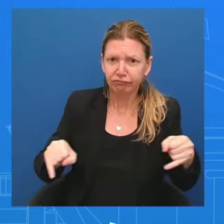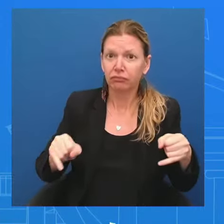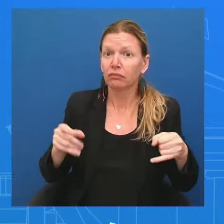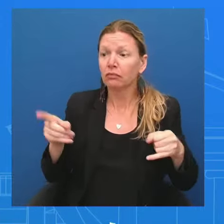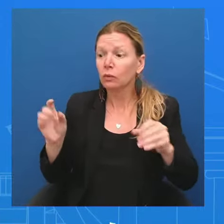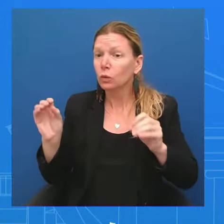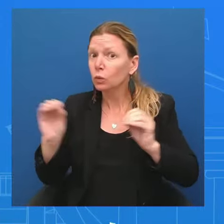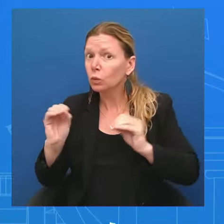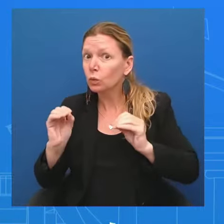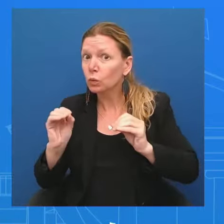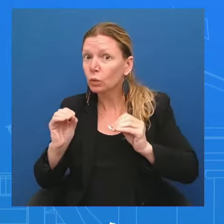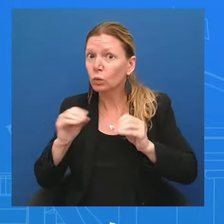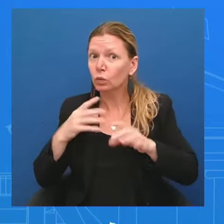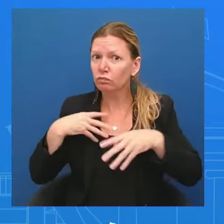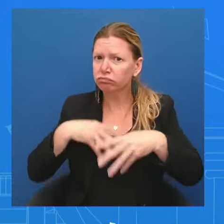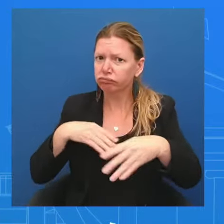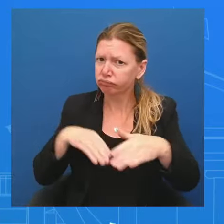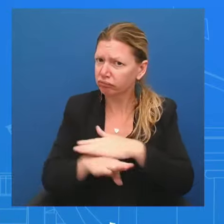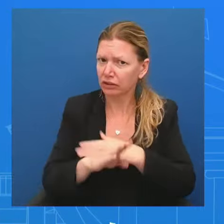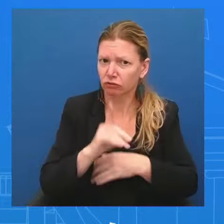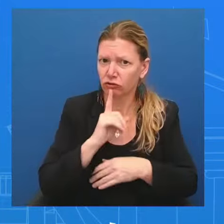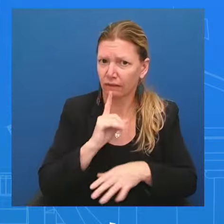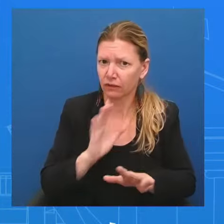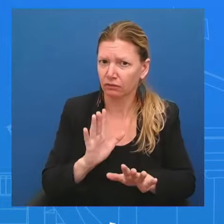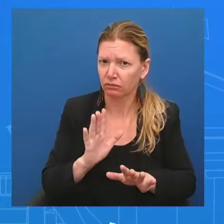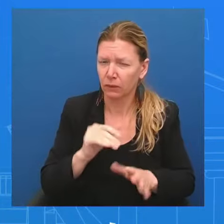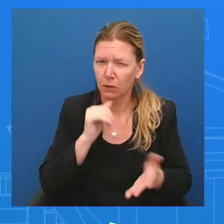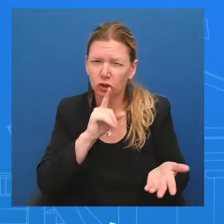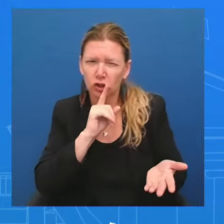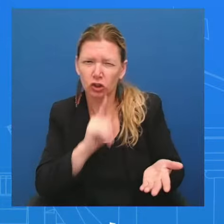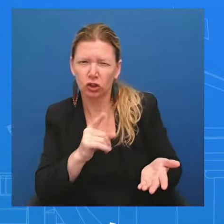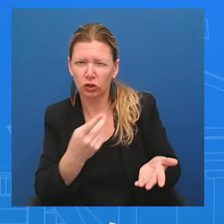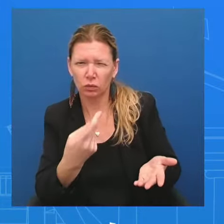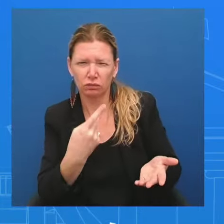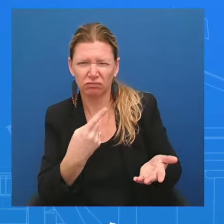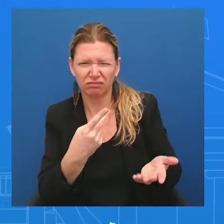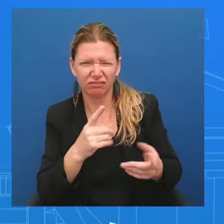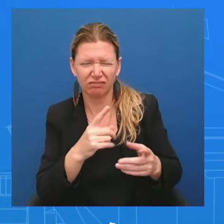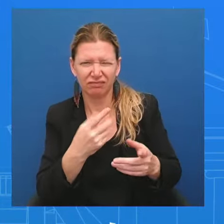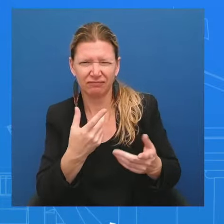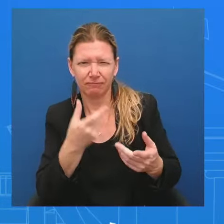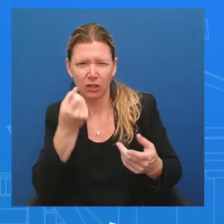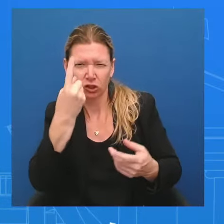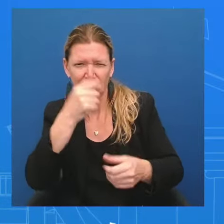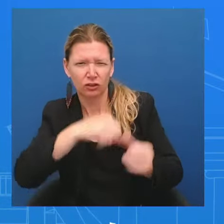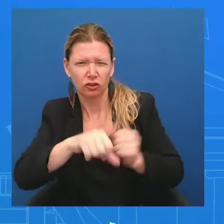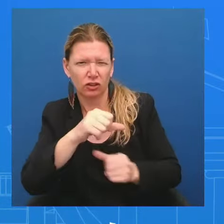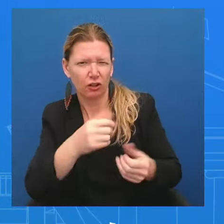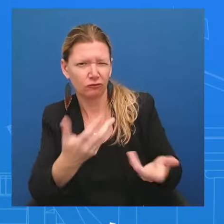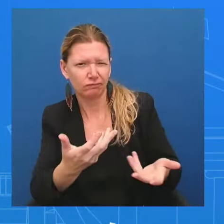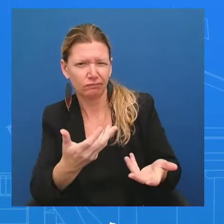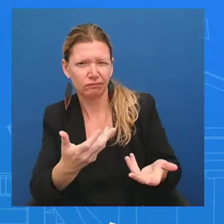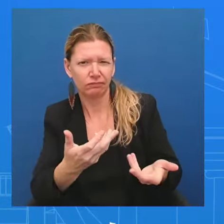The Press: I don't know if you answered my question, but it's okay. Mr. Kirby: Well, let's try again. Go ahead. The Press: You said that the Israelis have to offer